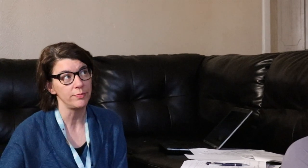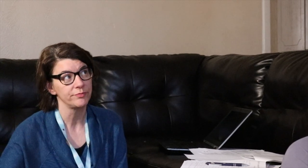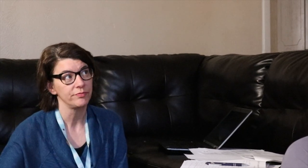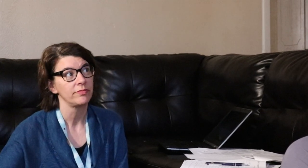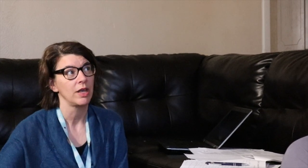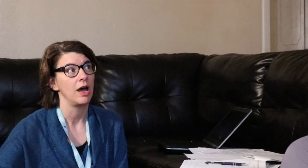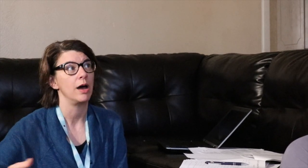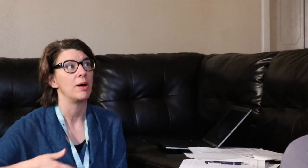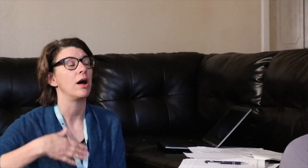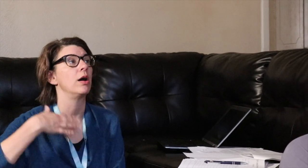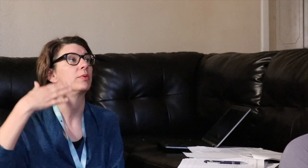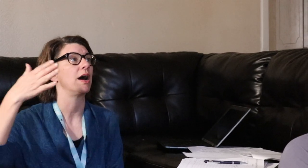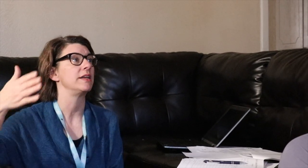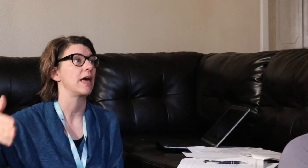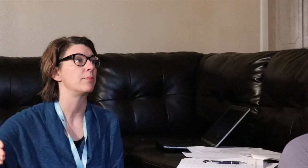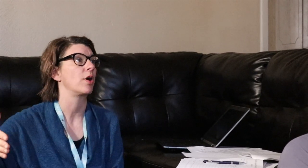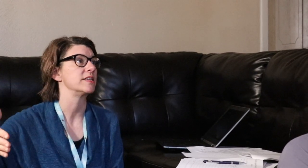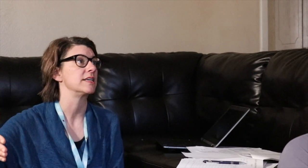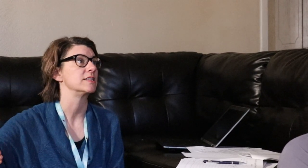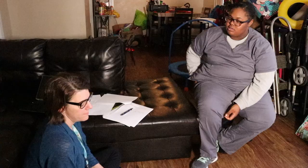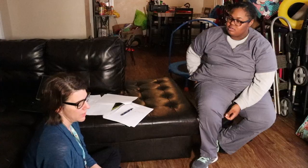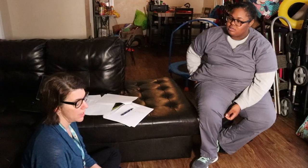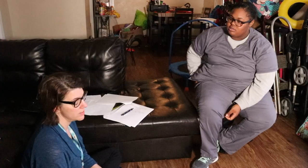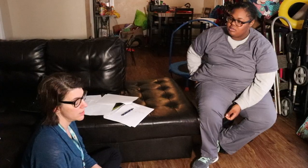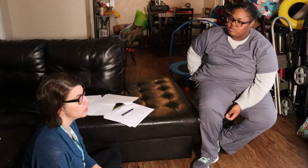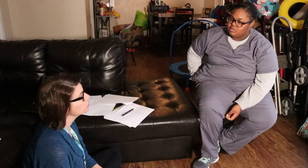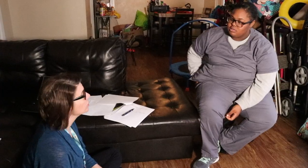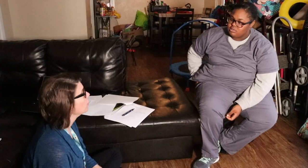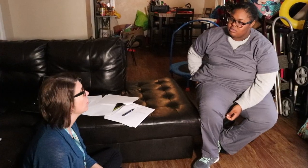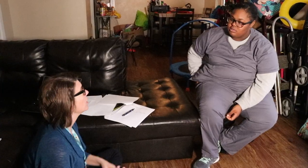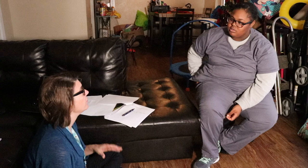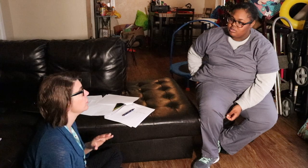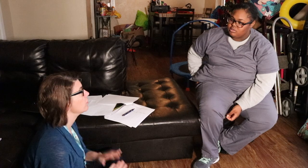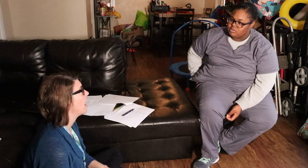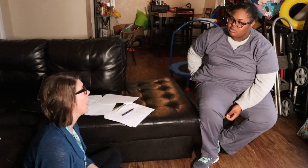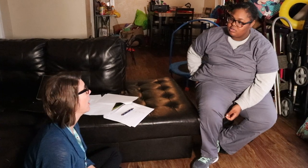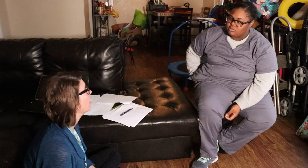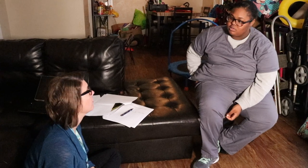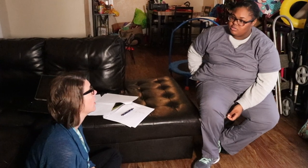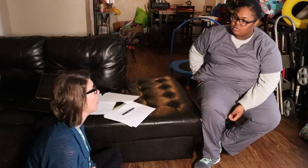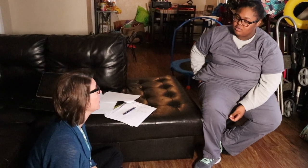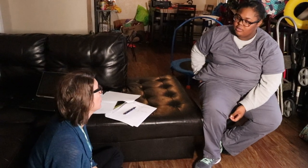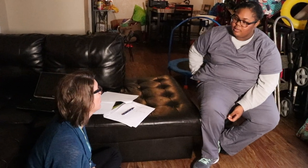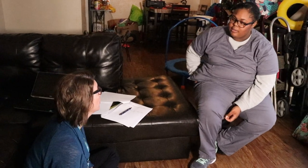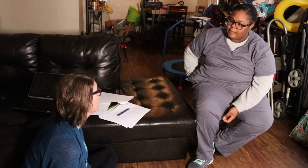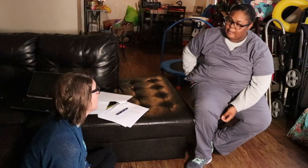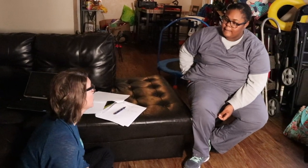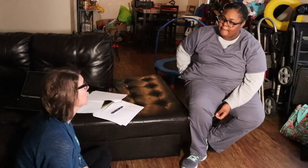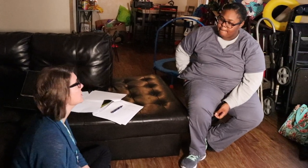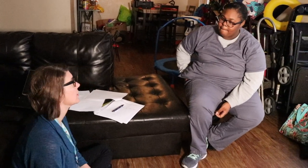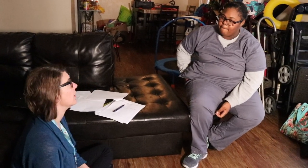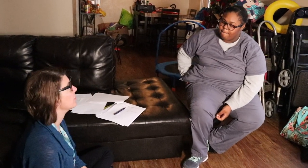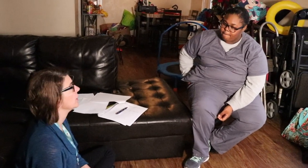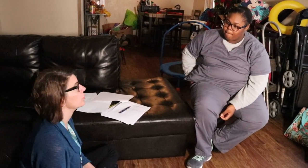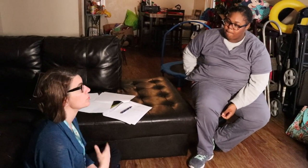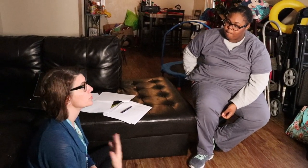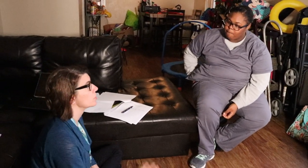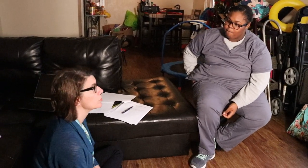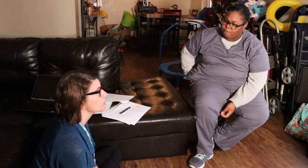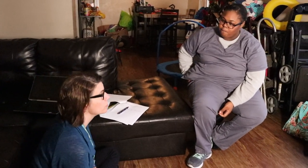um, I will help guide that process. And then also if you have audio appointments, ear, noise and throat doctor